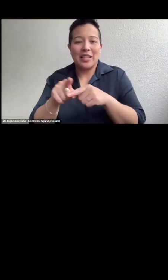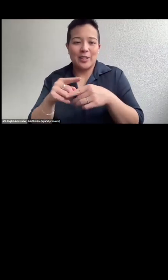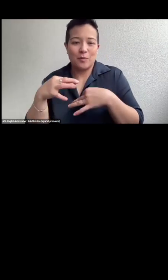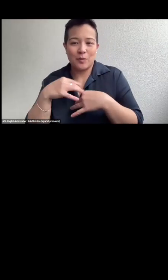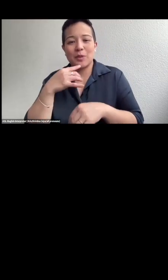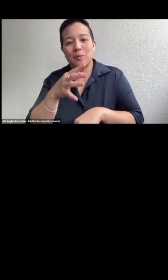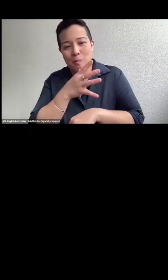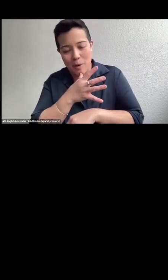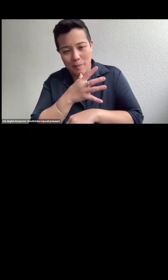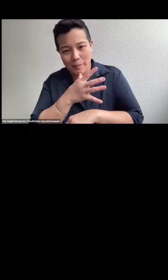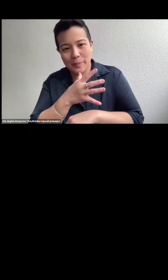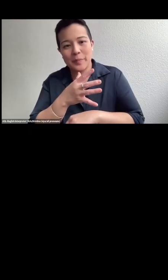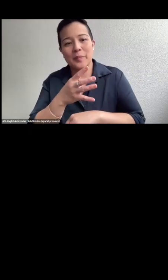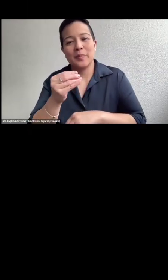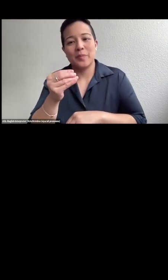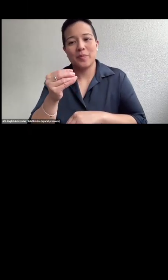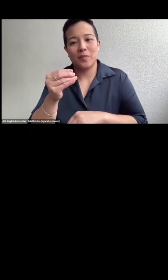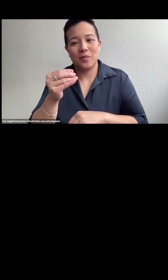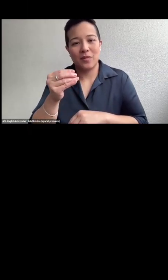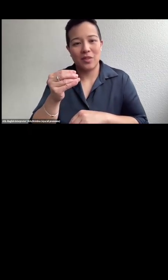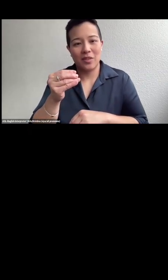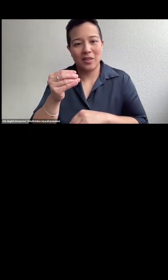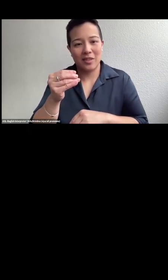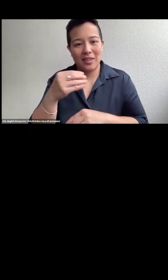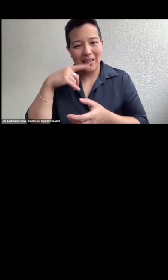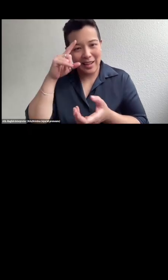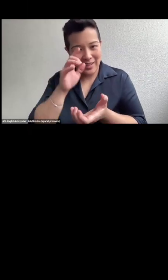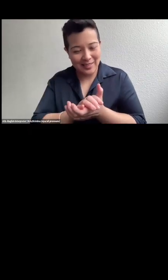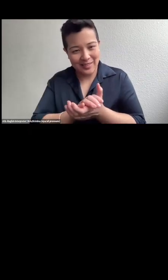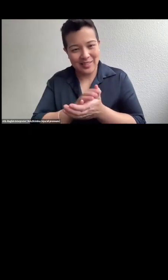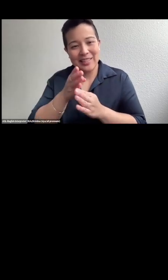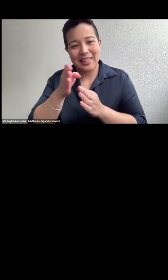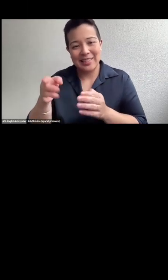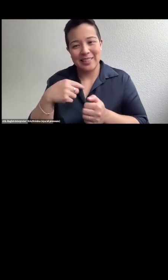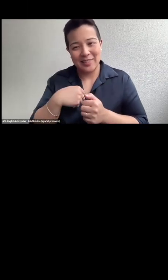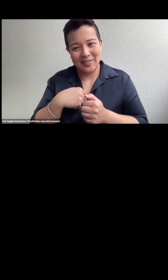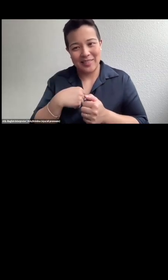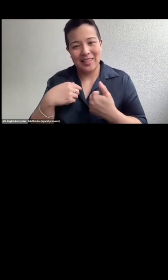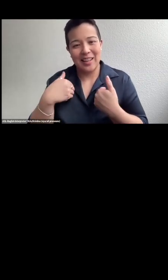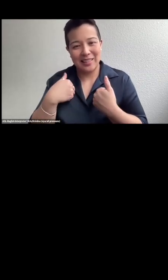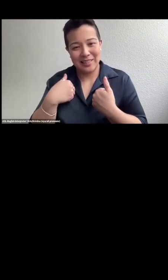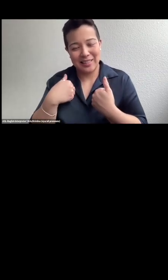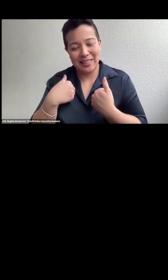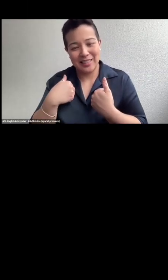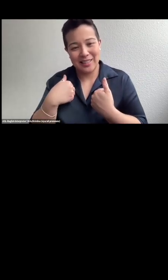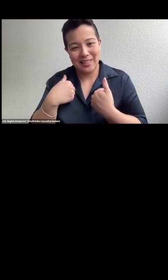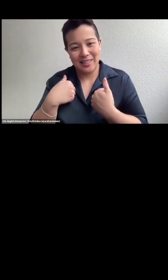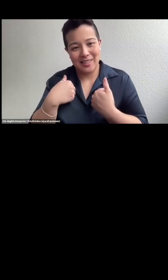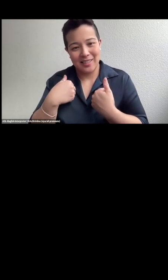mom, and my husband next to me has the same